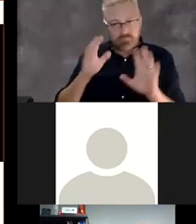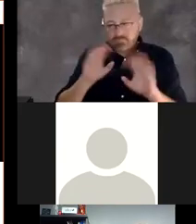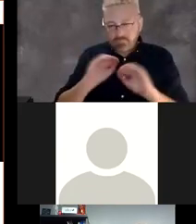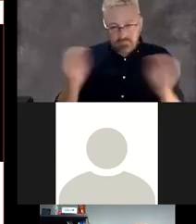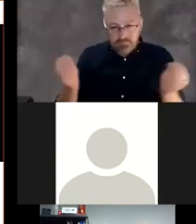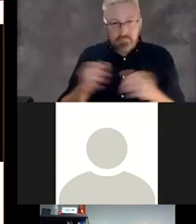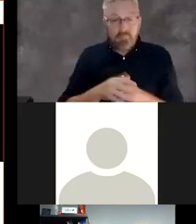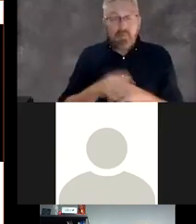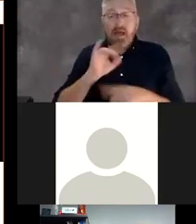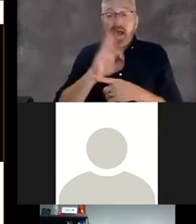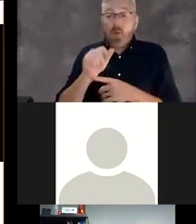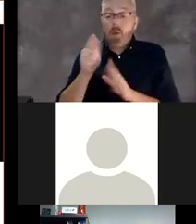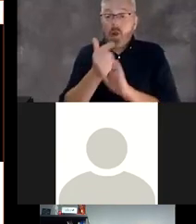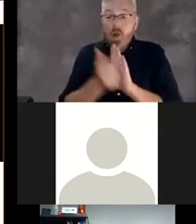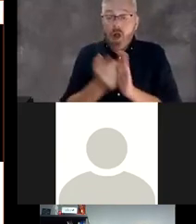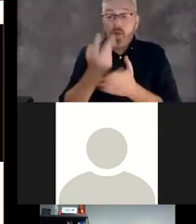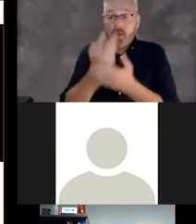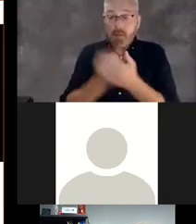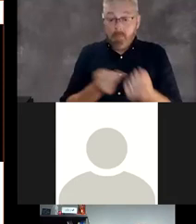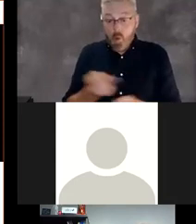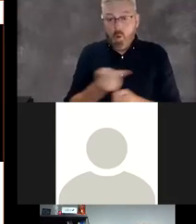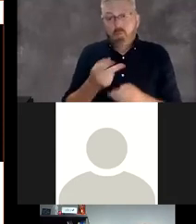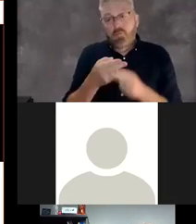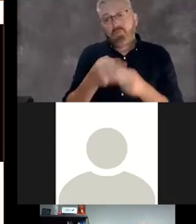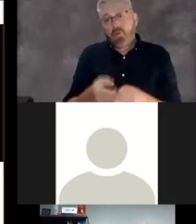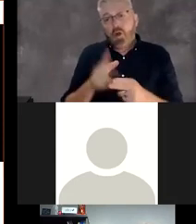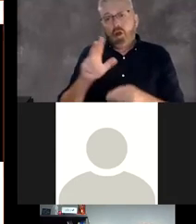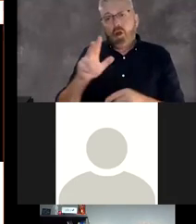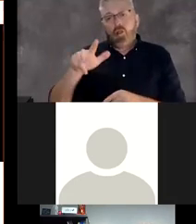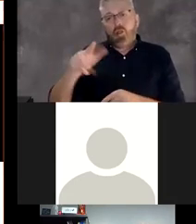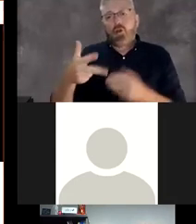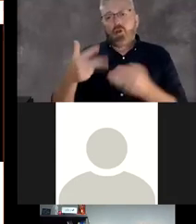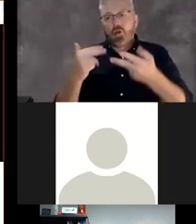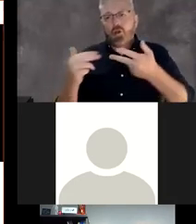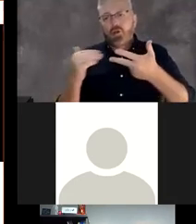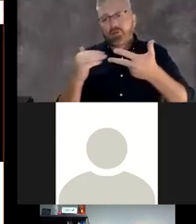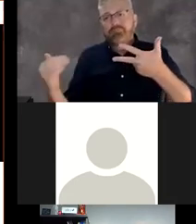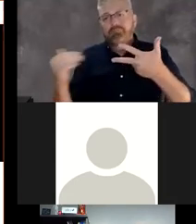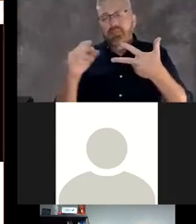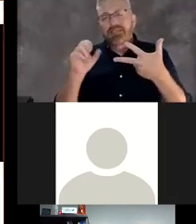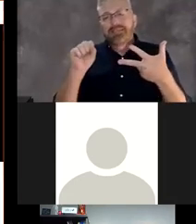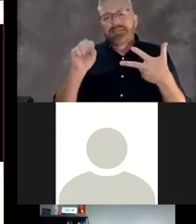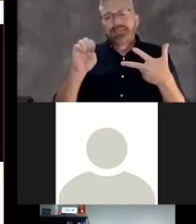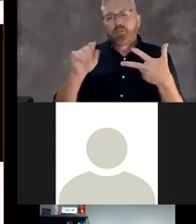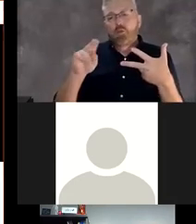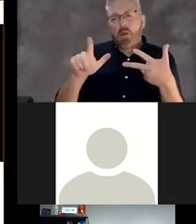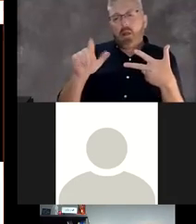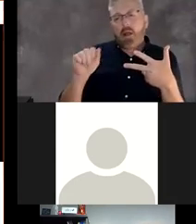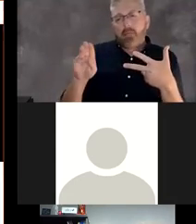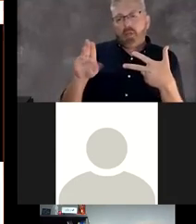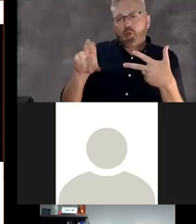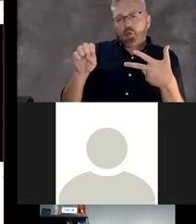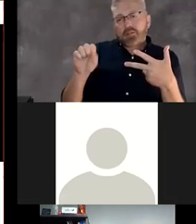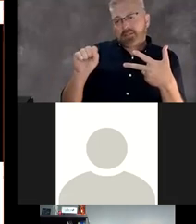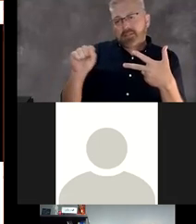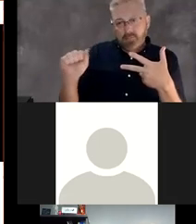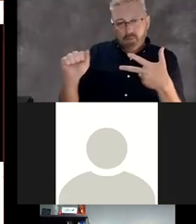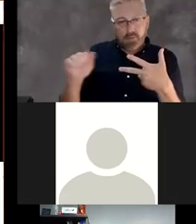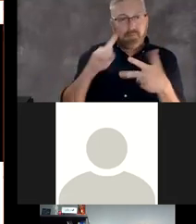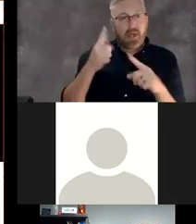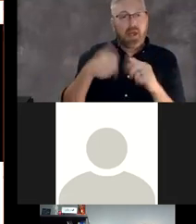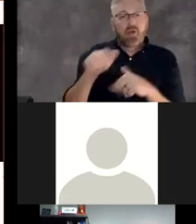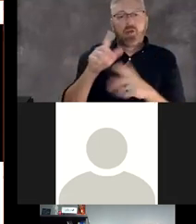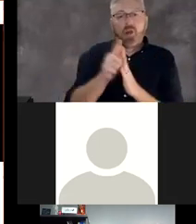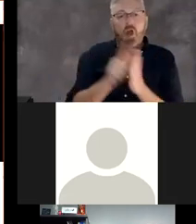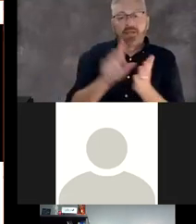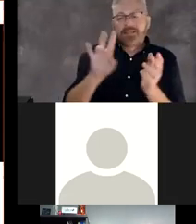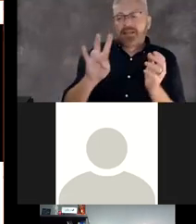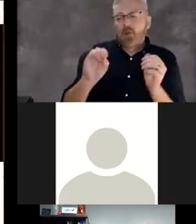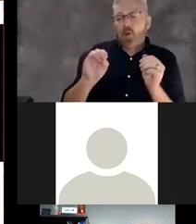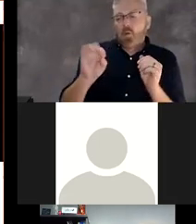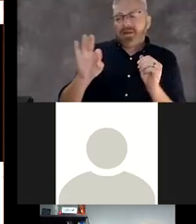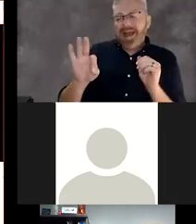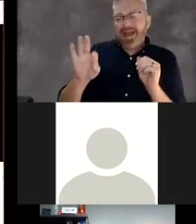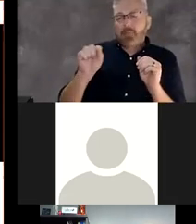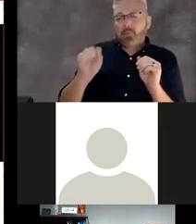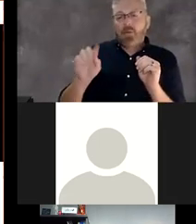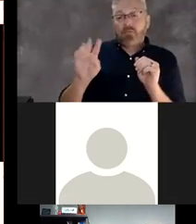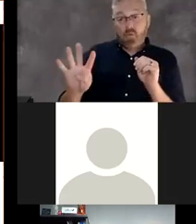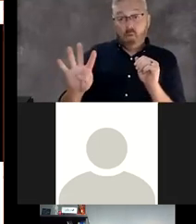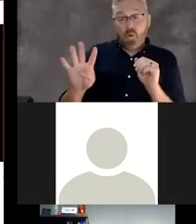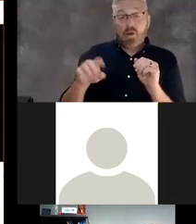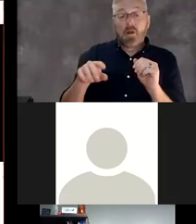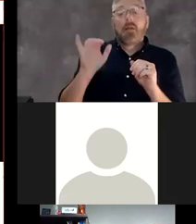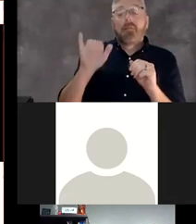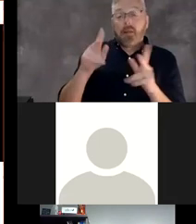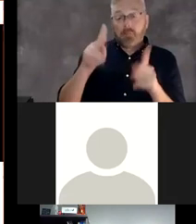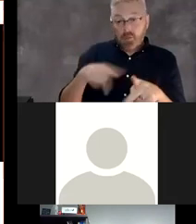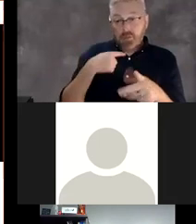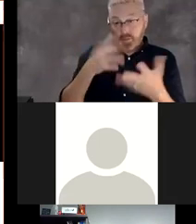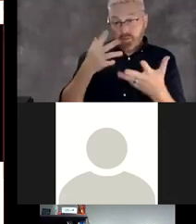THEY MAY HAVE BOTH COMMITTED A CRIME BUT -- BUT IF THEY ENGAGE